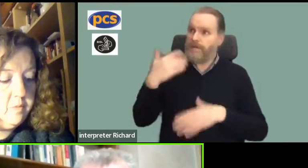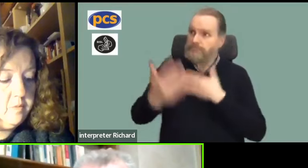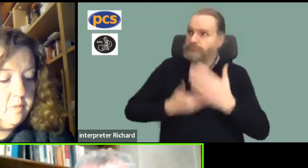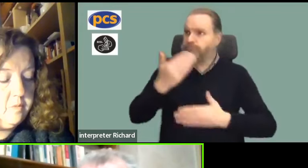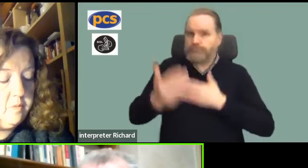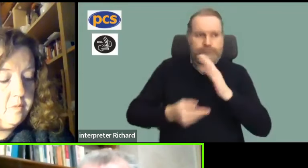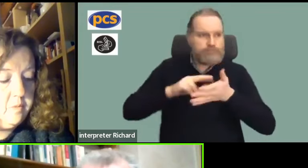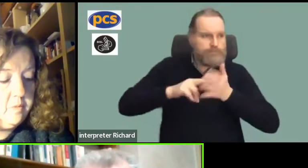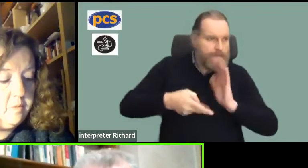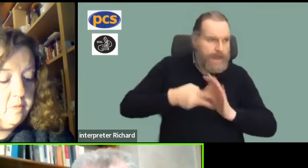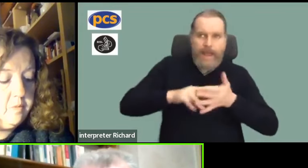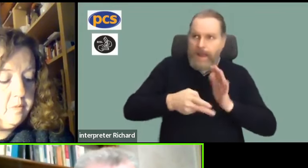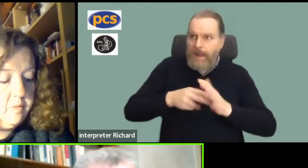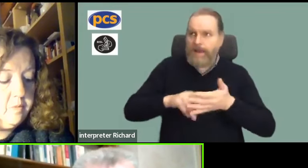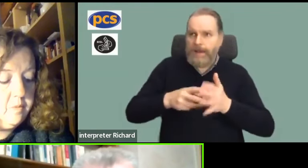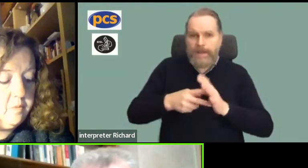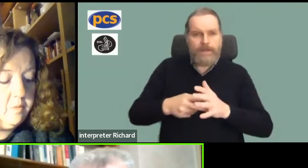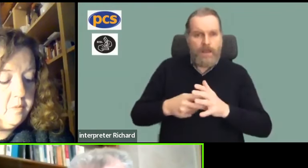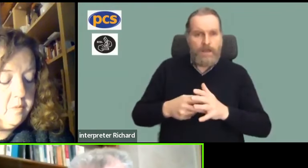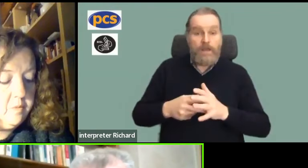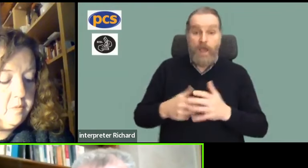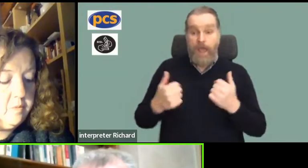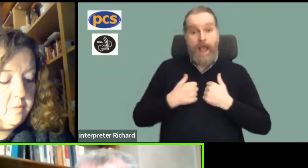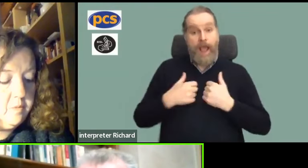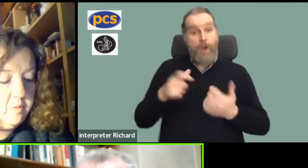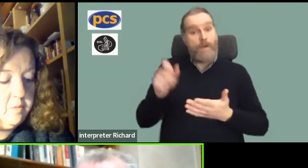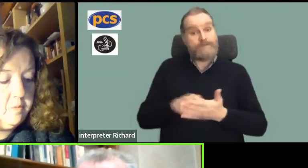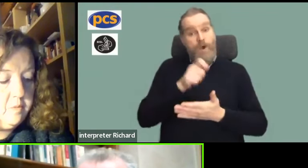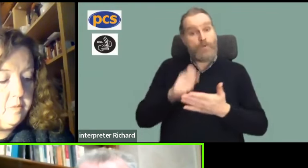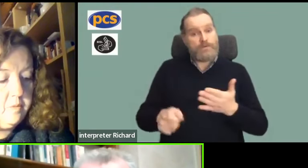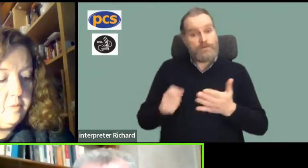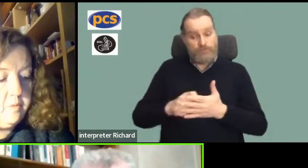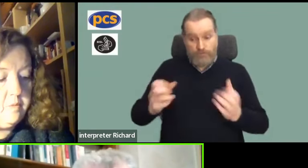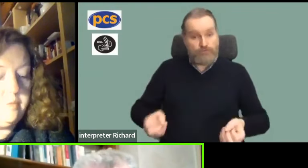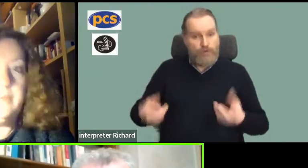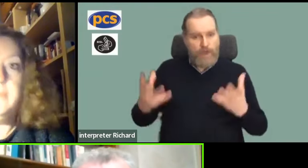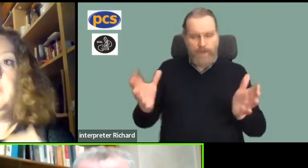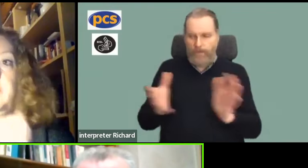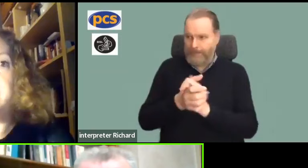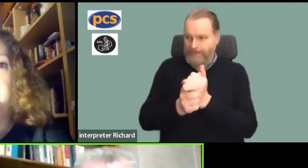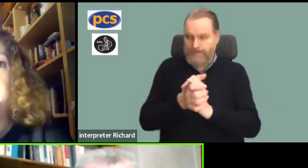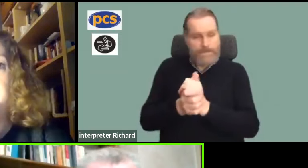who has been working now for months to get t us to this us to this position, where we've achieved the biggest t strike vote in strike vote in the union's